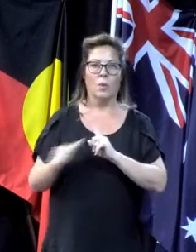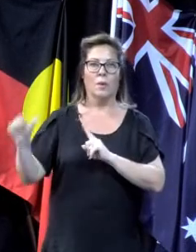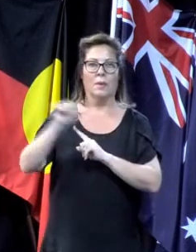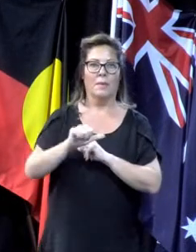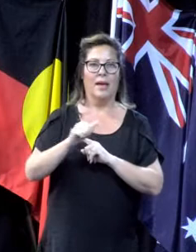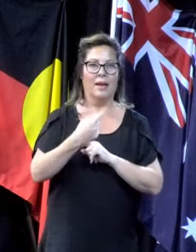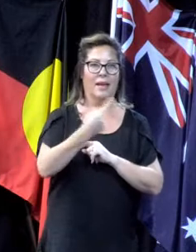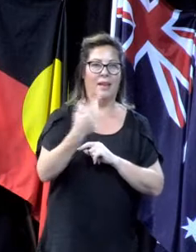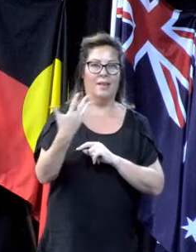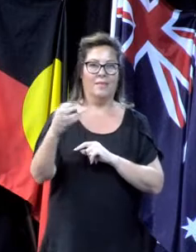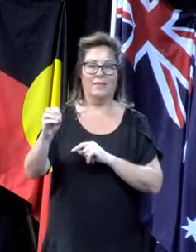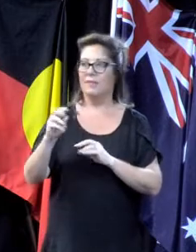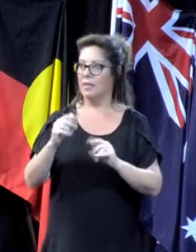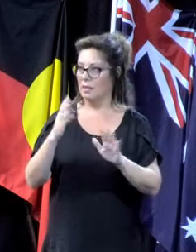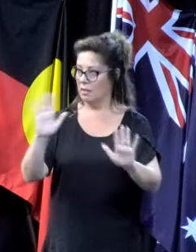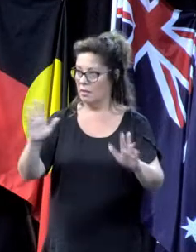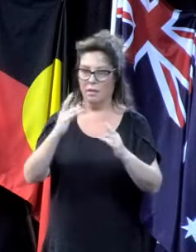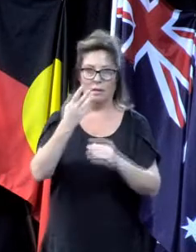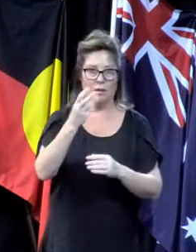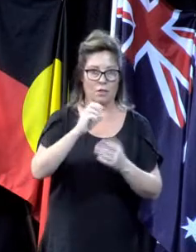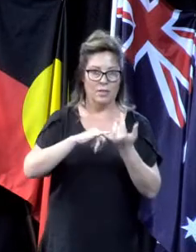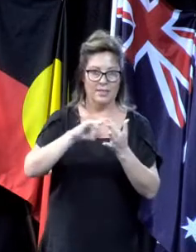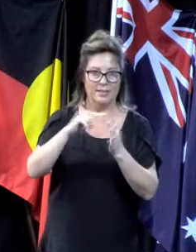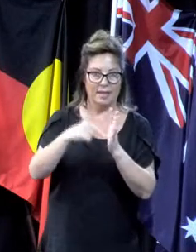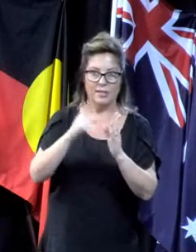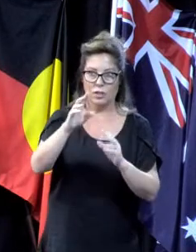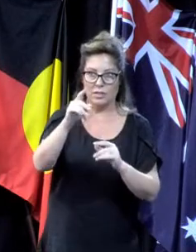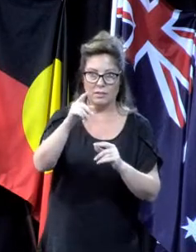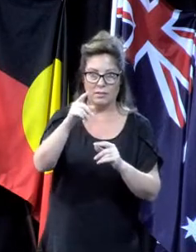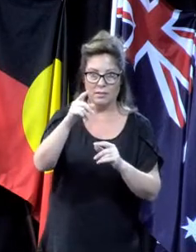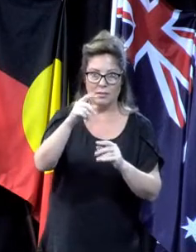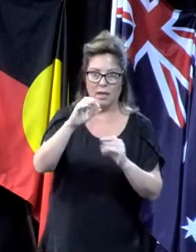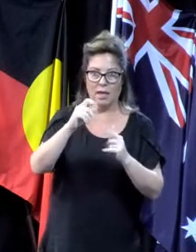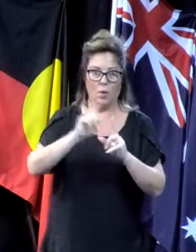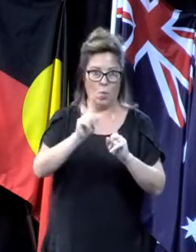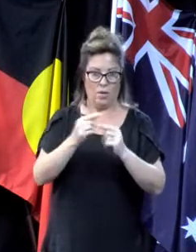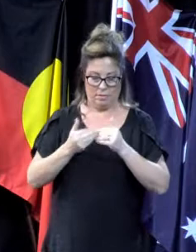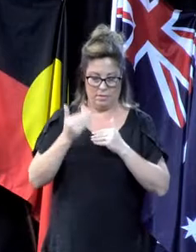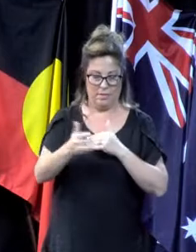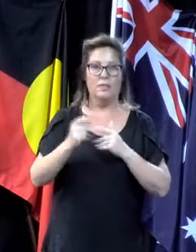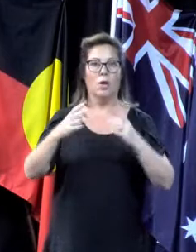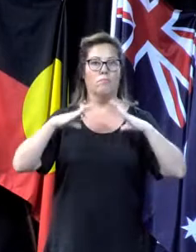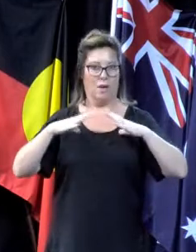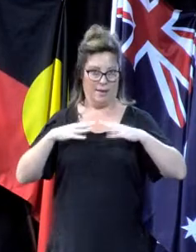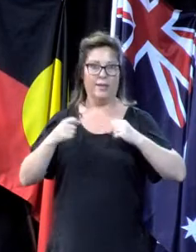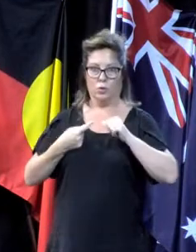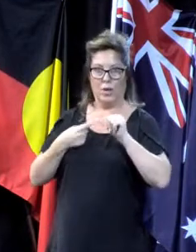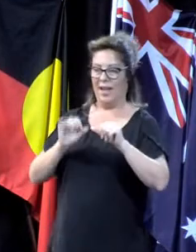Might I, very briefly, 30 seconds, just indicate the plan for after the break? Yes. Which will be to answer those questions just asked